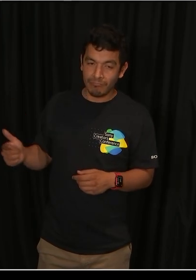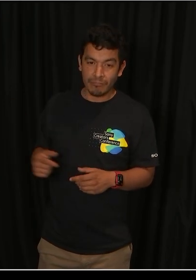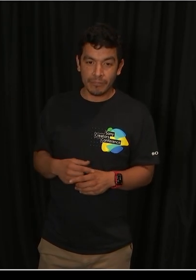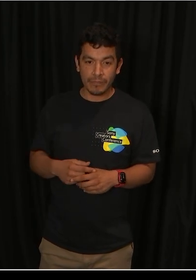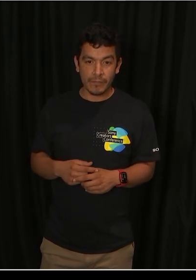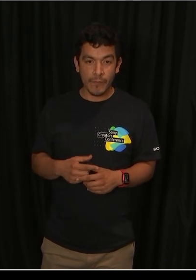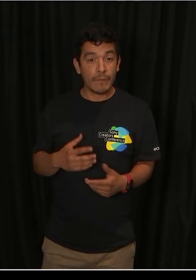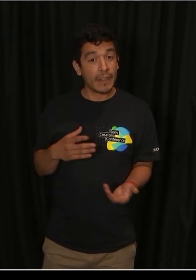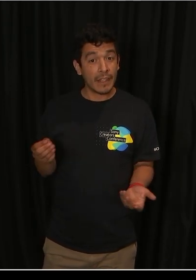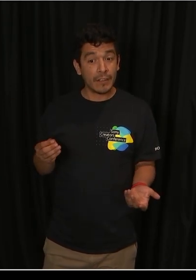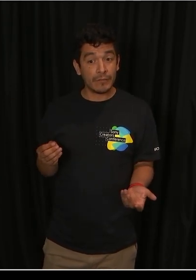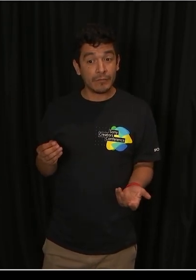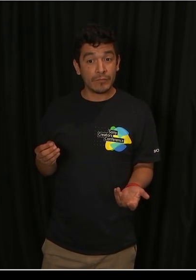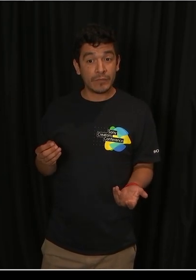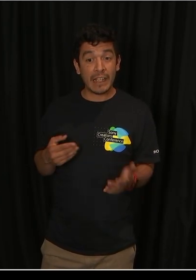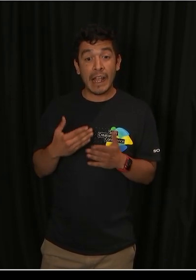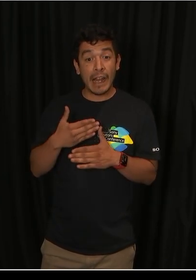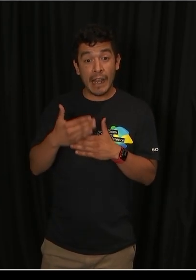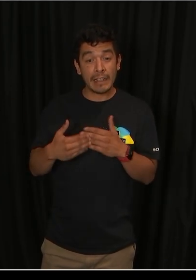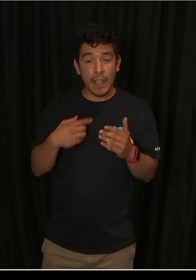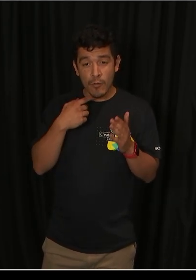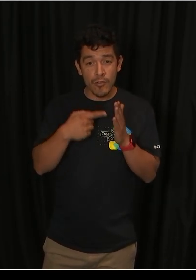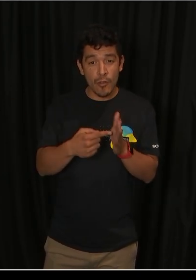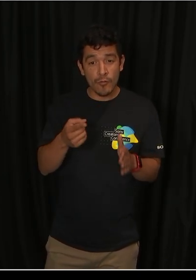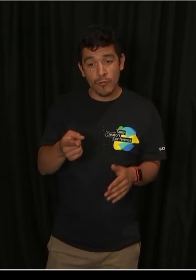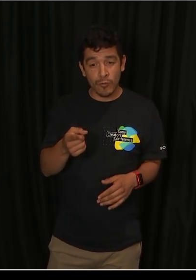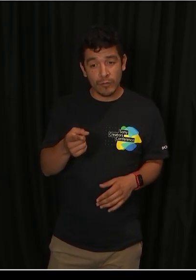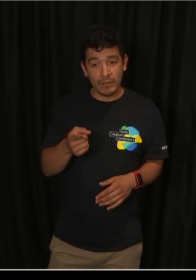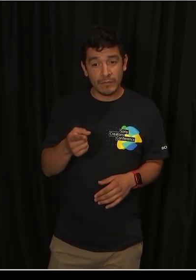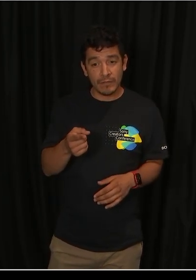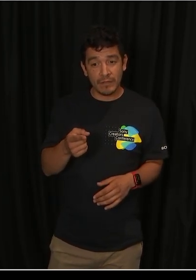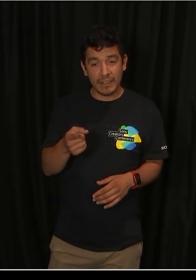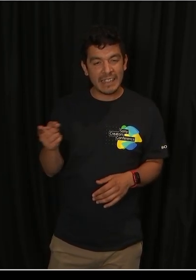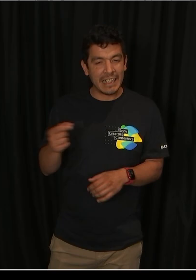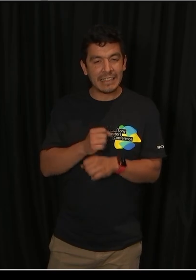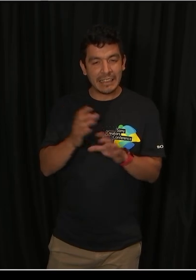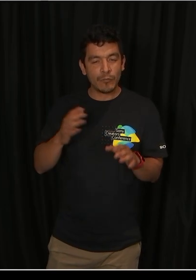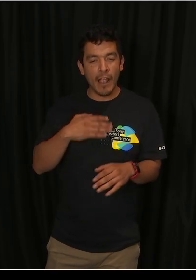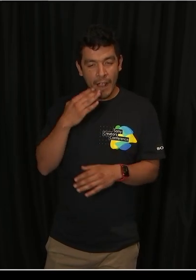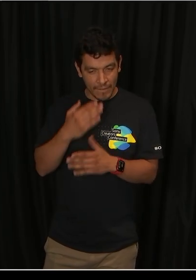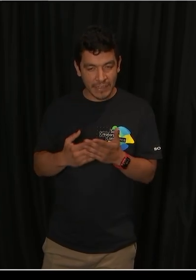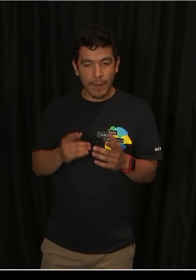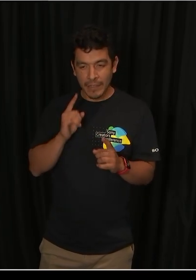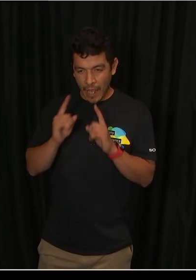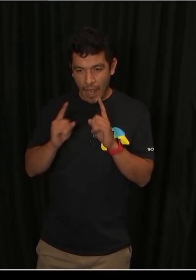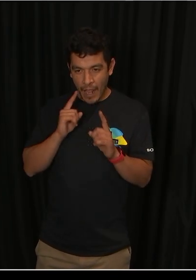And so next I'll show you... these scenes will have some dialog, at least the first time it plays through.